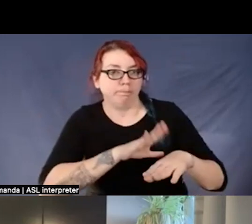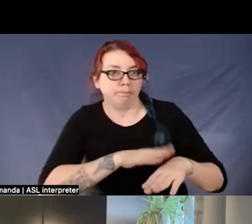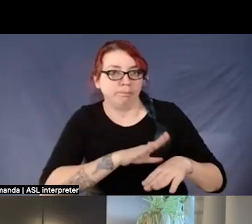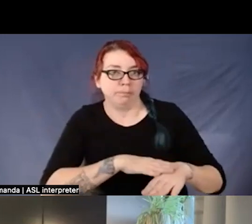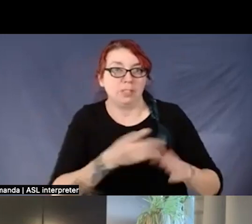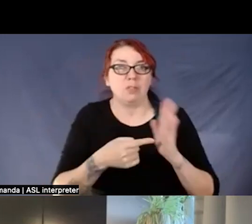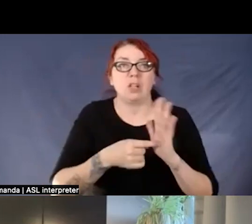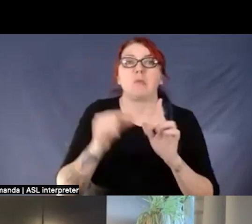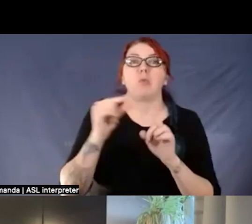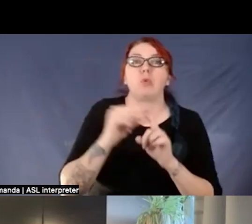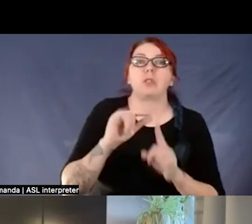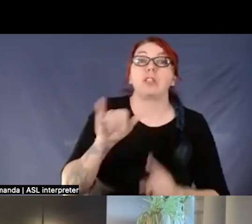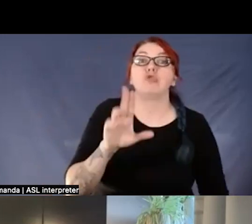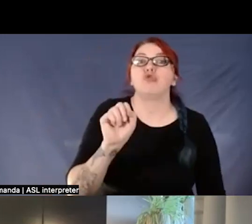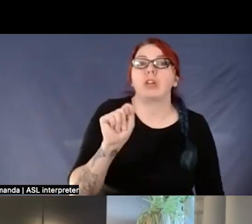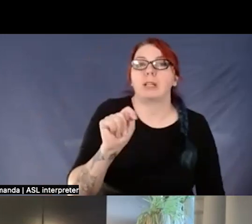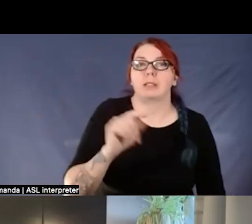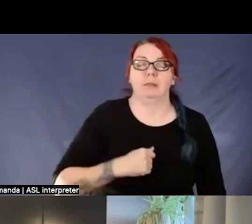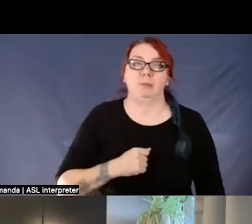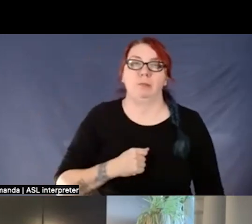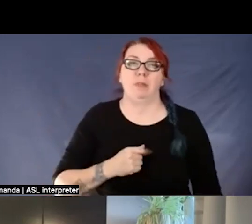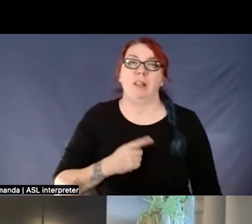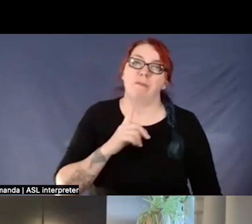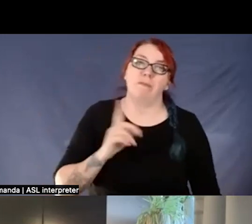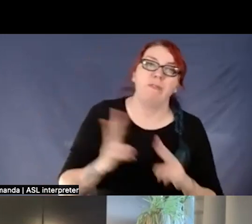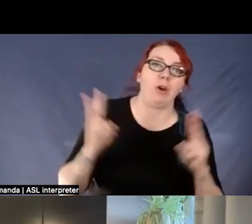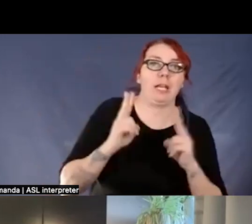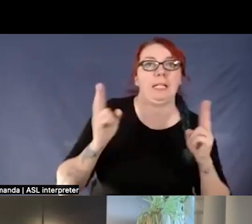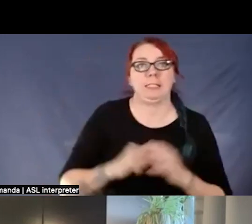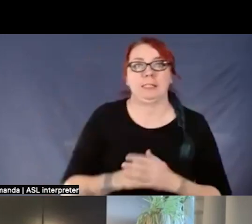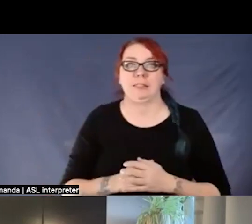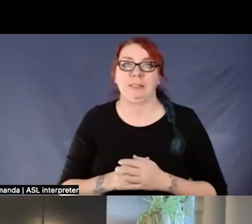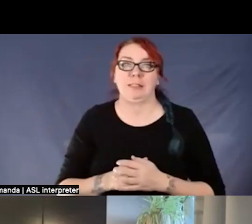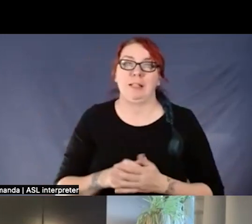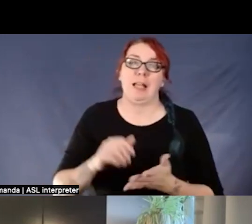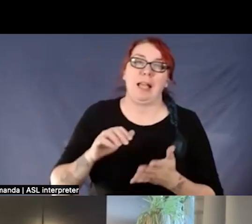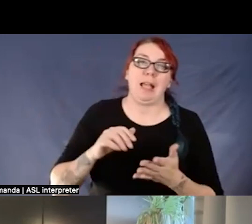and sorry, all underlined here. Those words will be underlined for the correction that you might